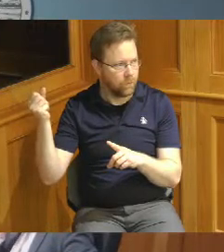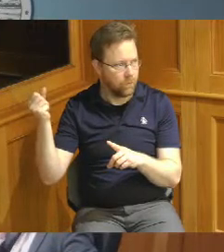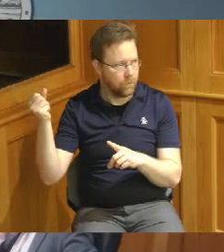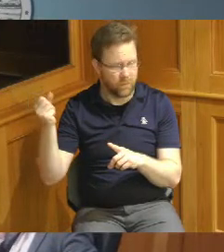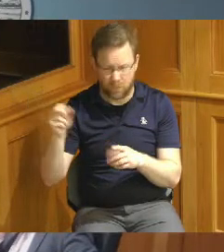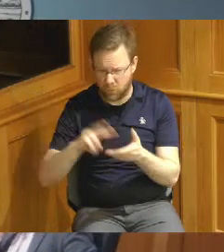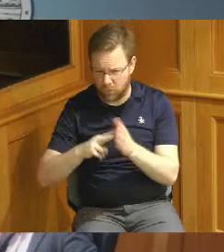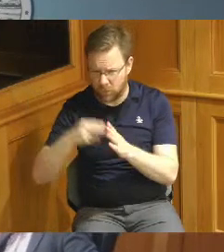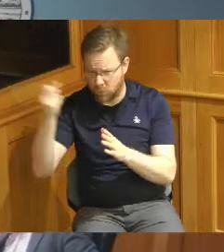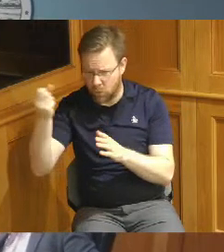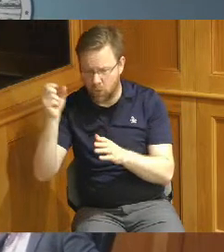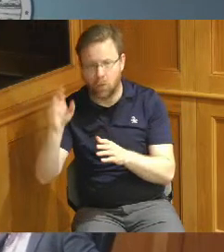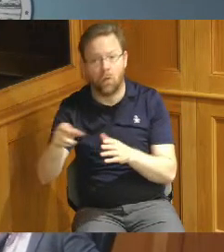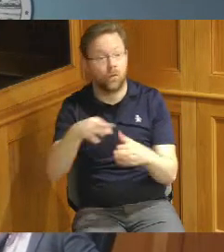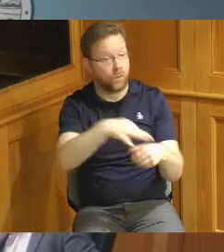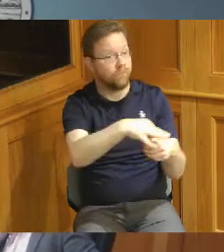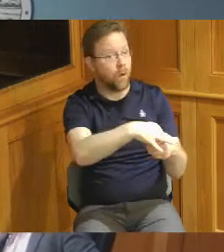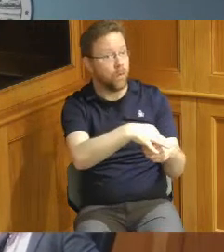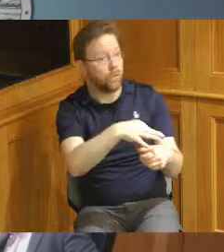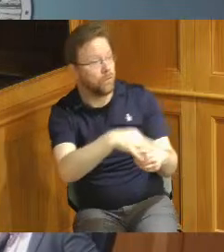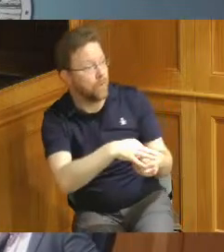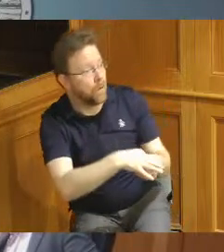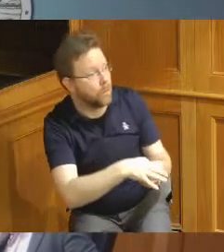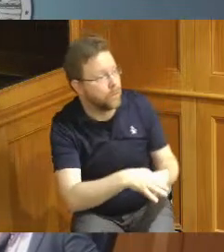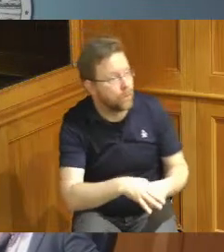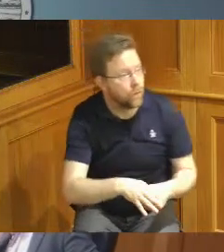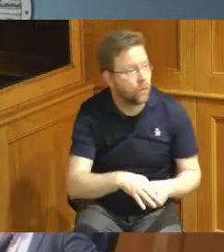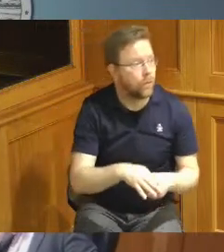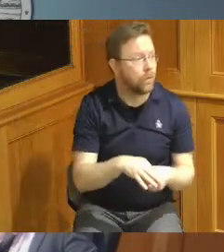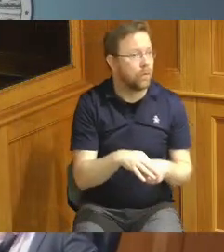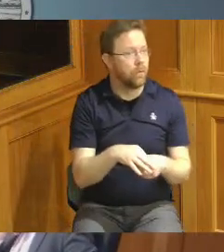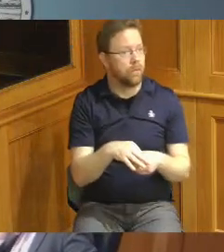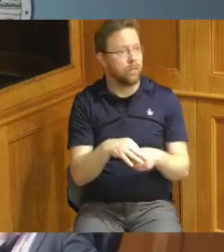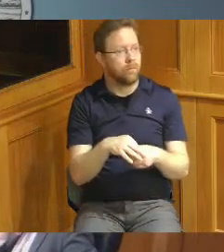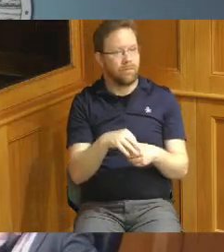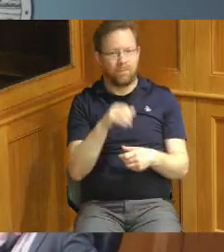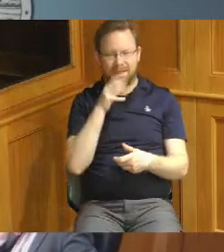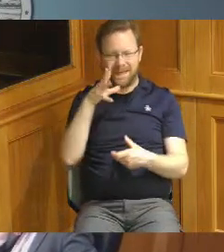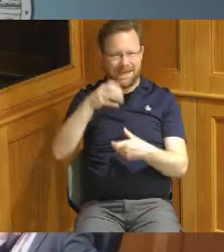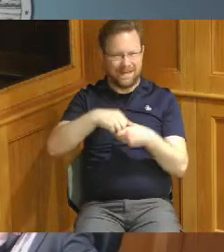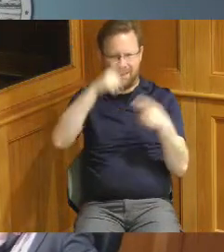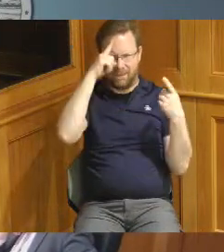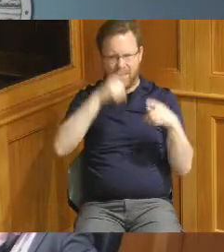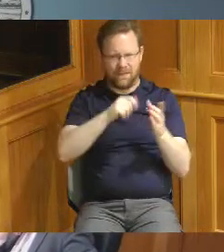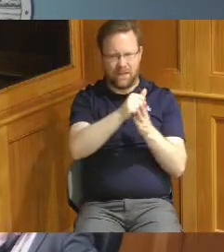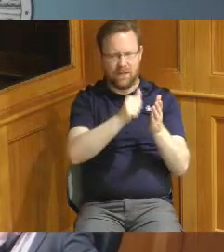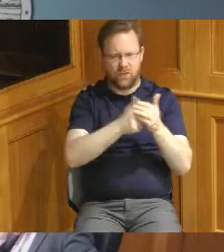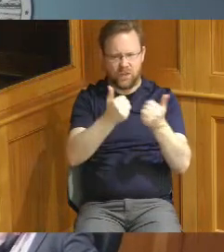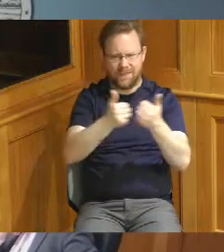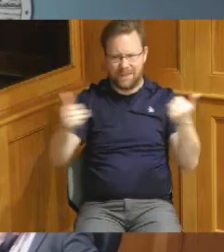go through this fairly rapidly item number four on your agenda is the resolution approving or